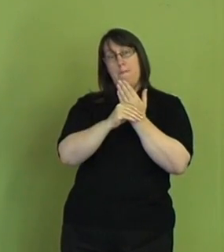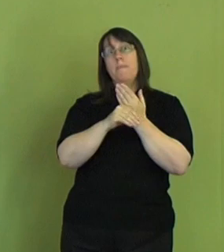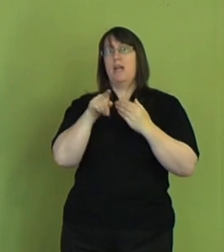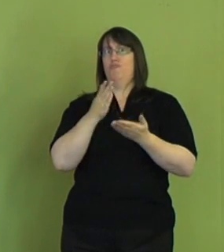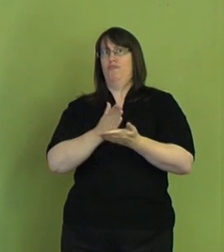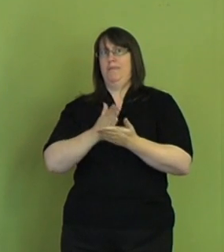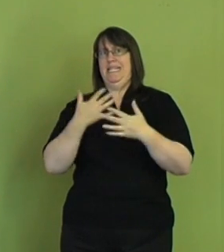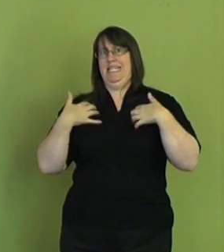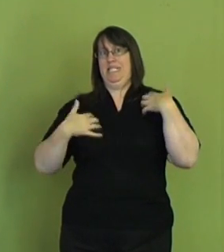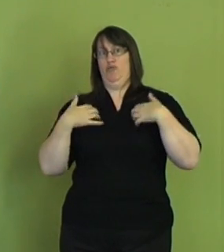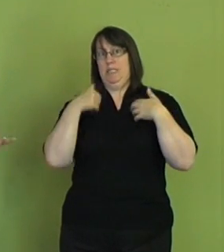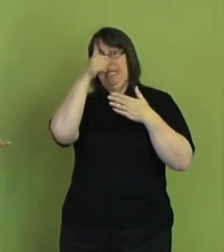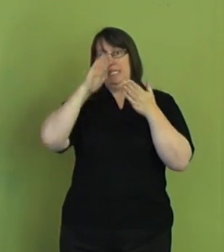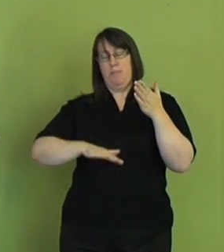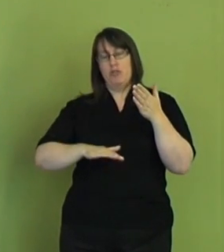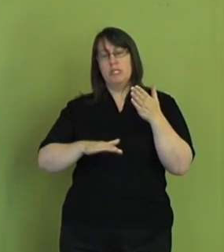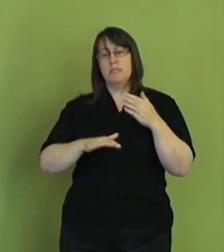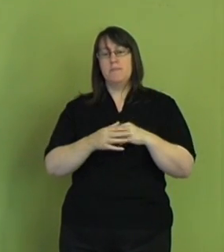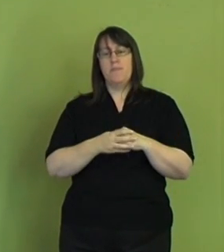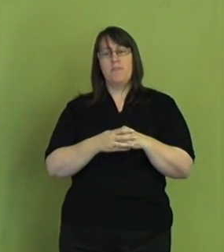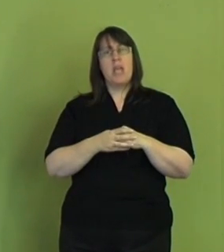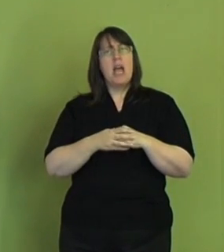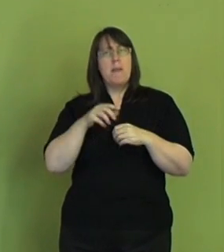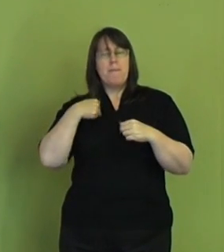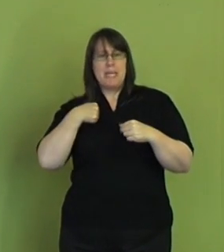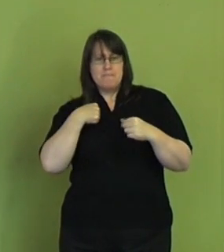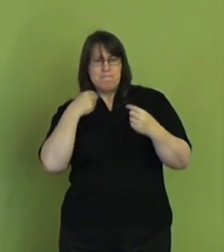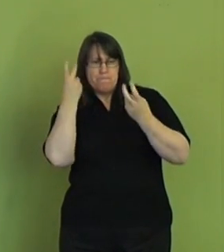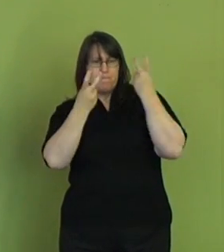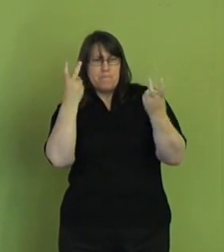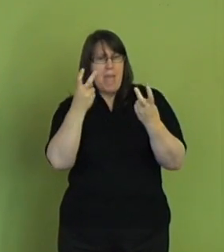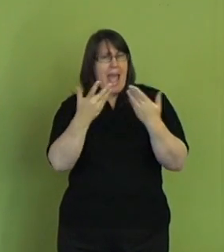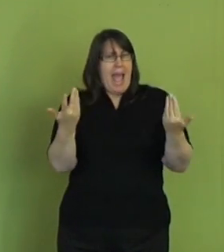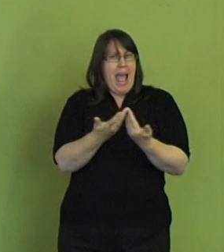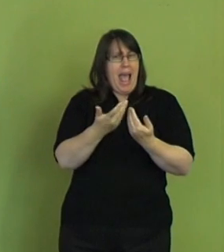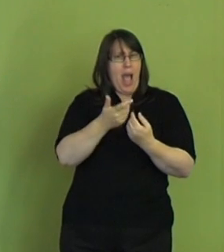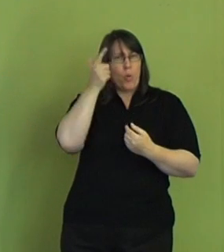to discover how teachers actually put this very sensitive area